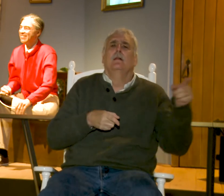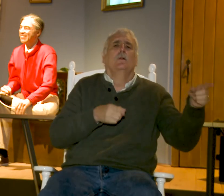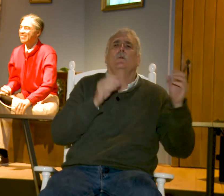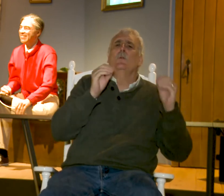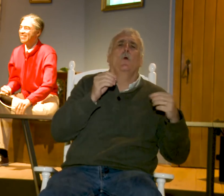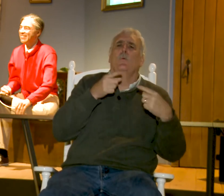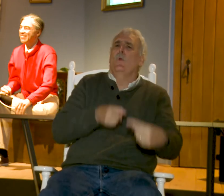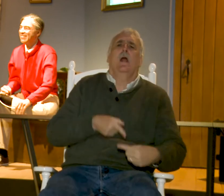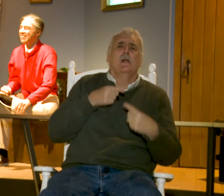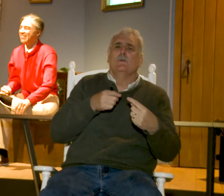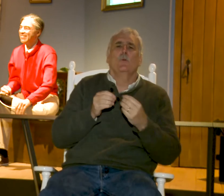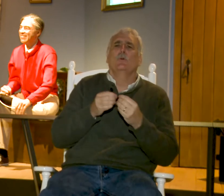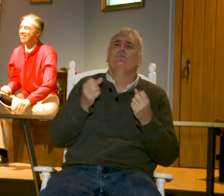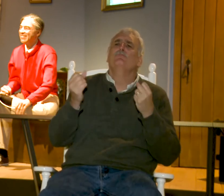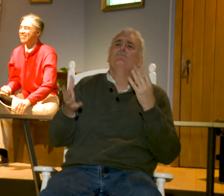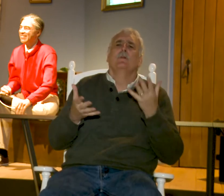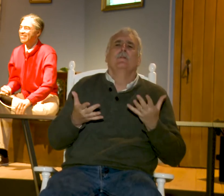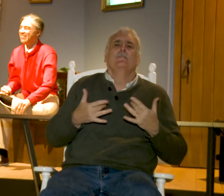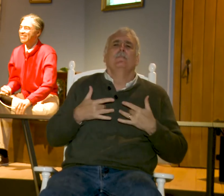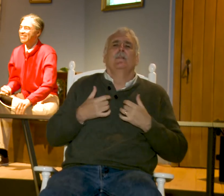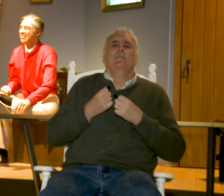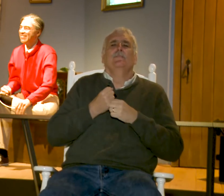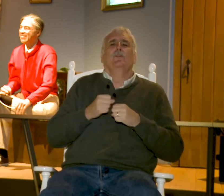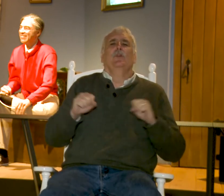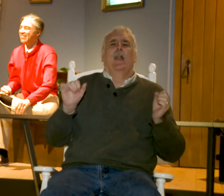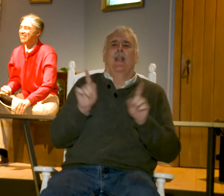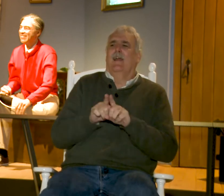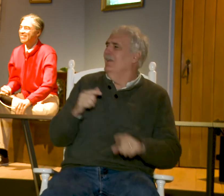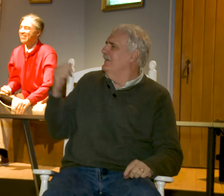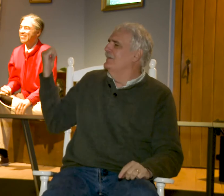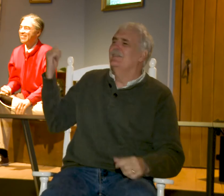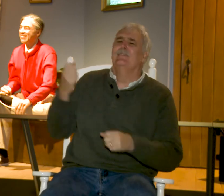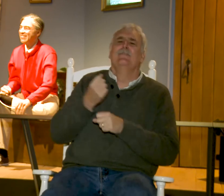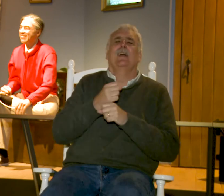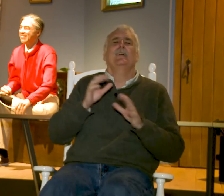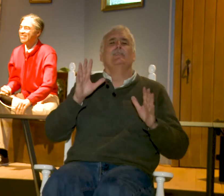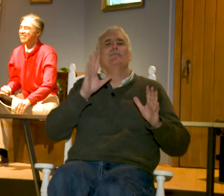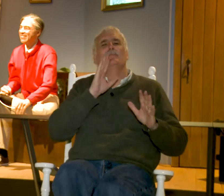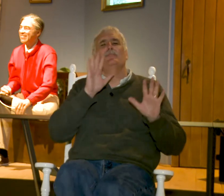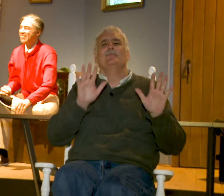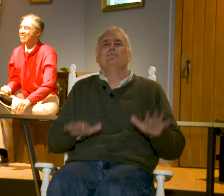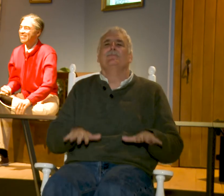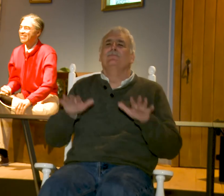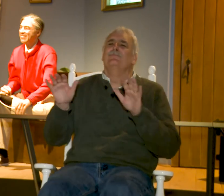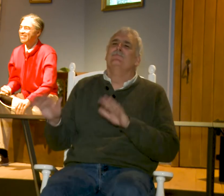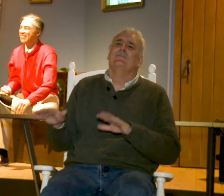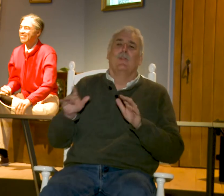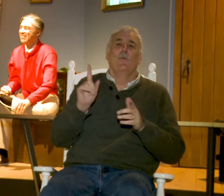With ASL there is no struggle. It feels free. Like Mister Rogers' calm and easy going communication.